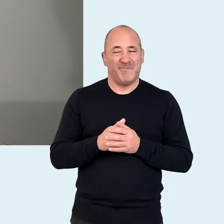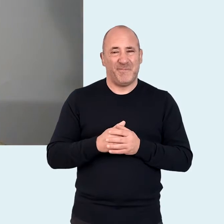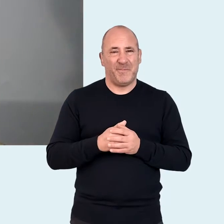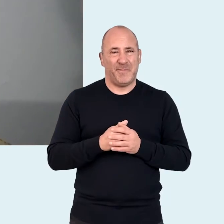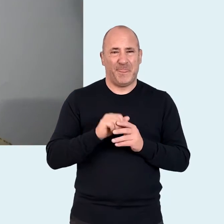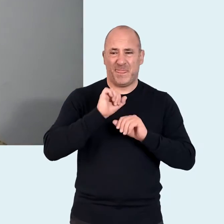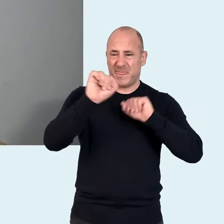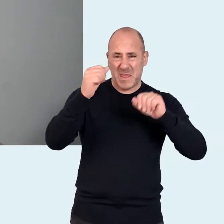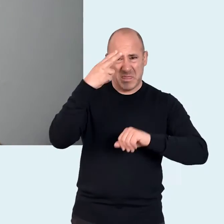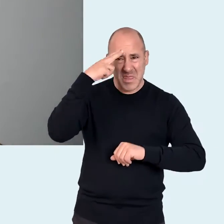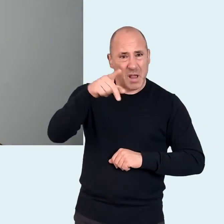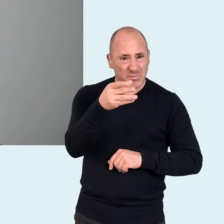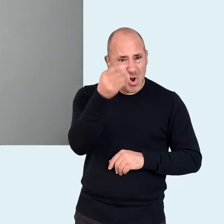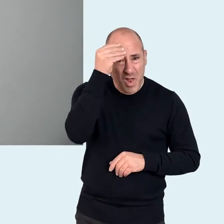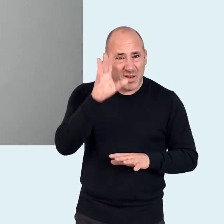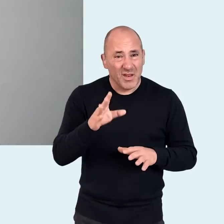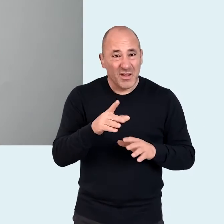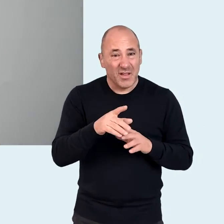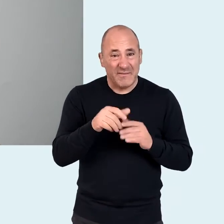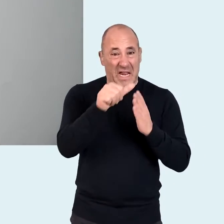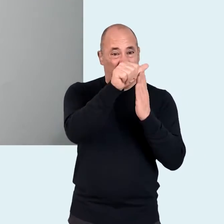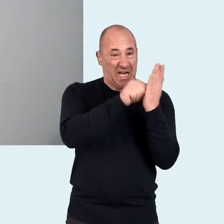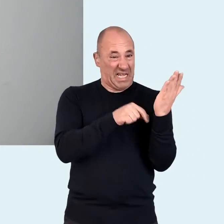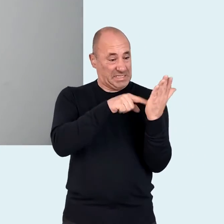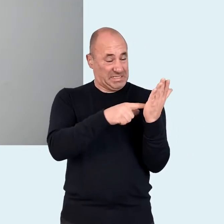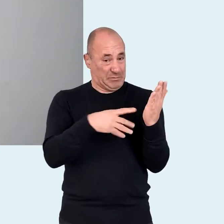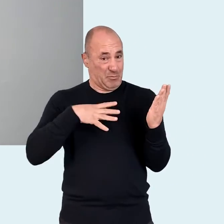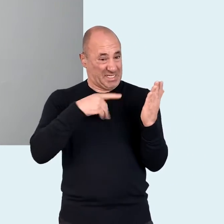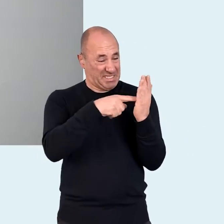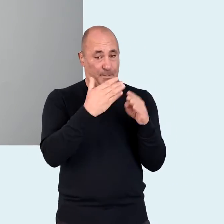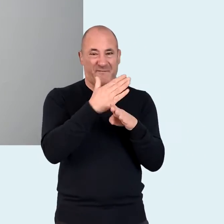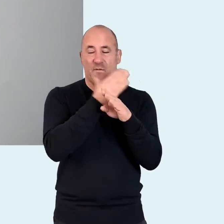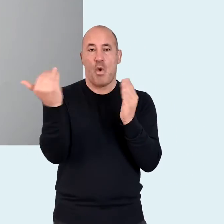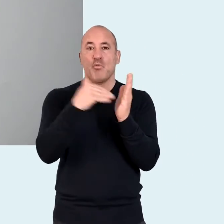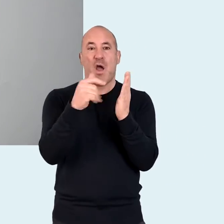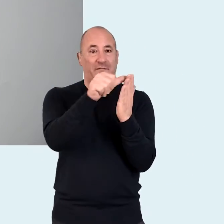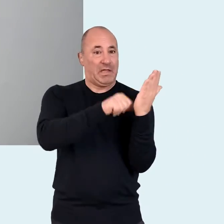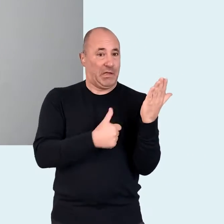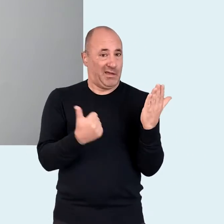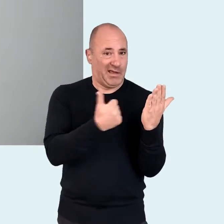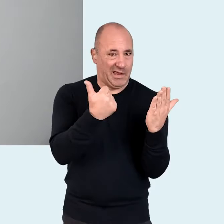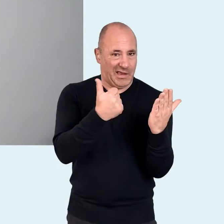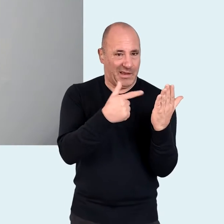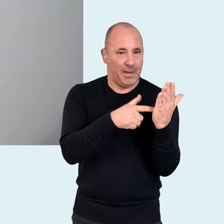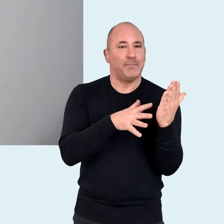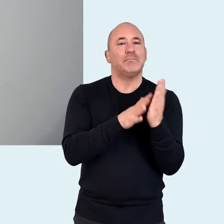Learn people's names. If you can get a hold of a list of names before you start the workshop.